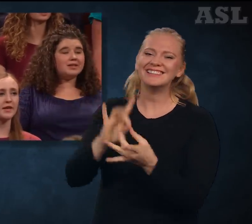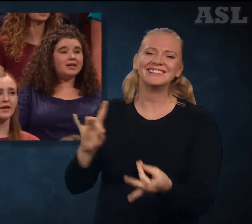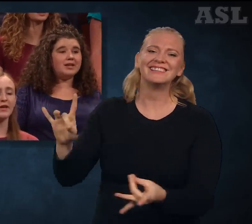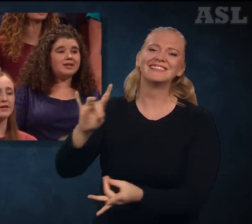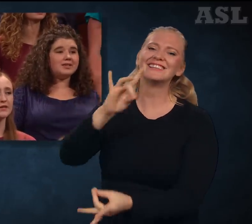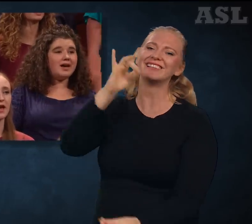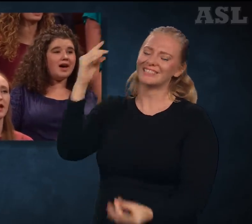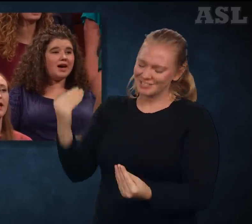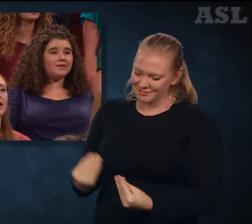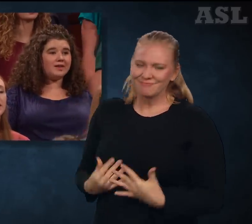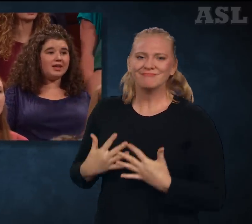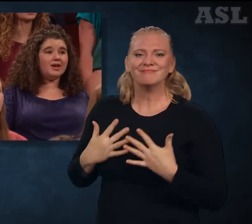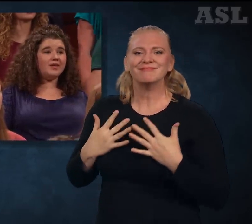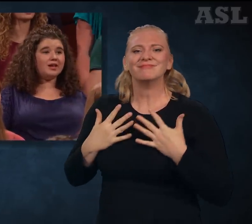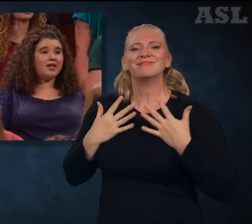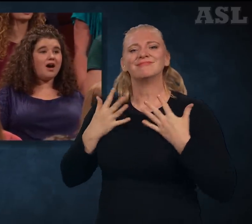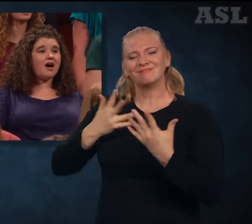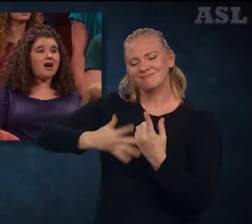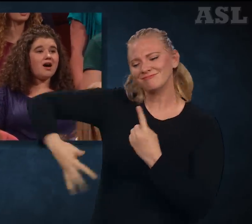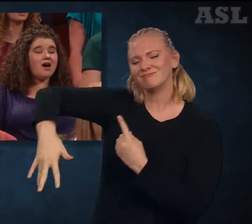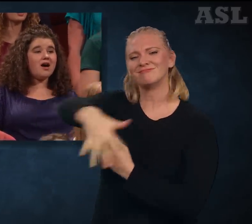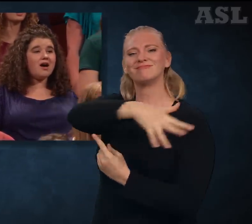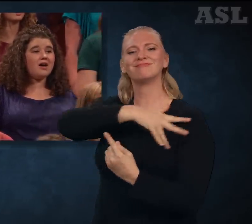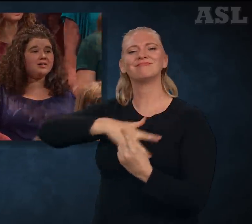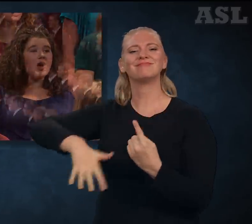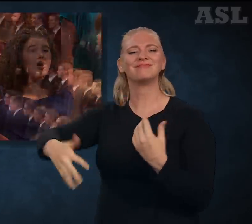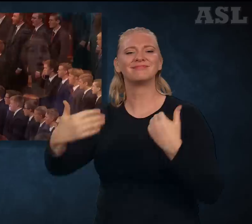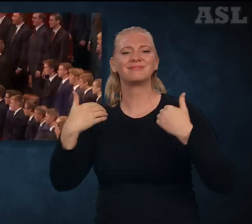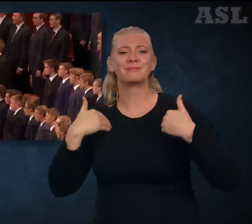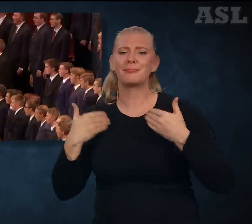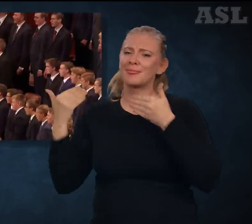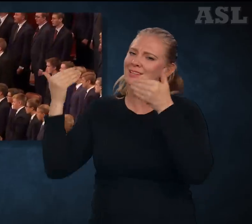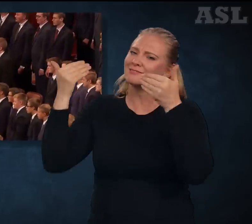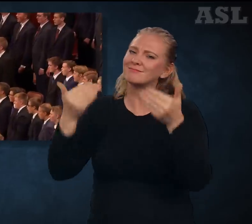AND BASK IN ITS LIFE GIVING LIGHT.